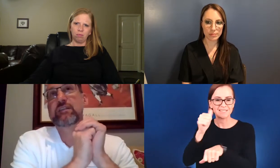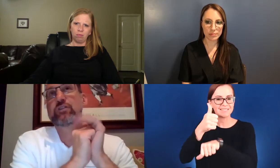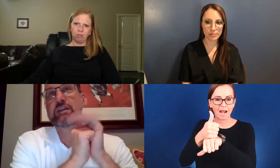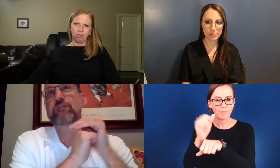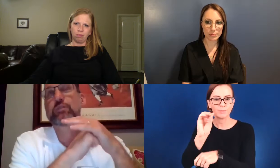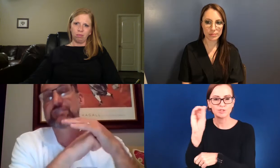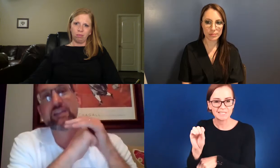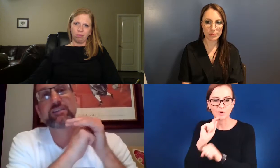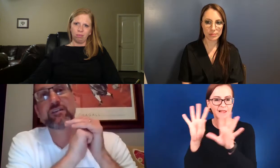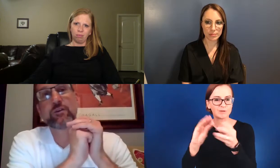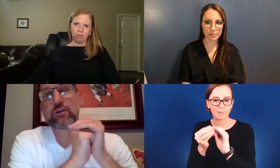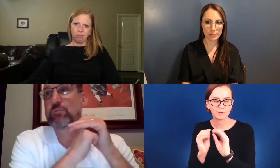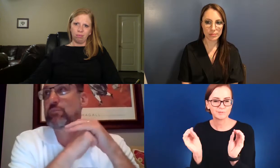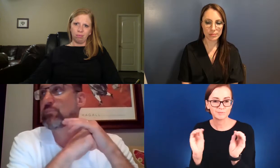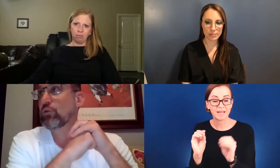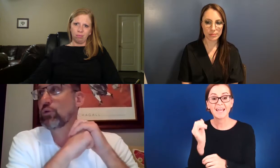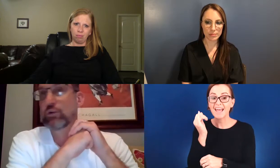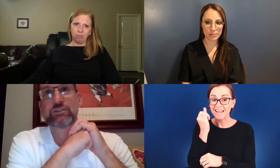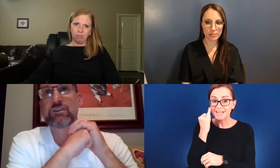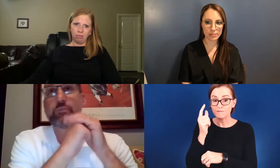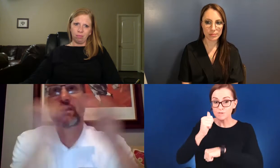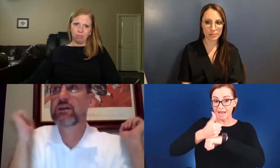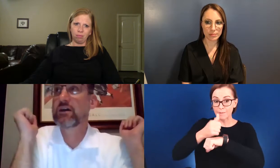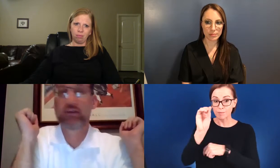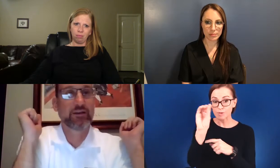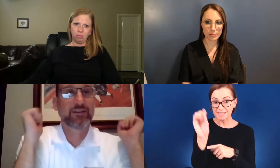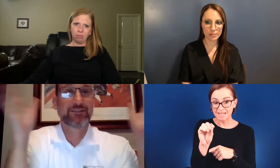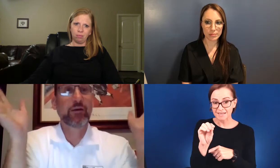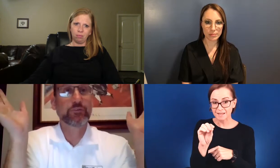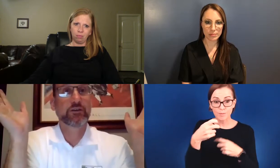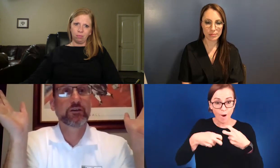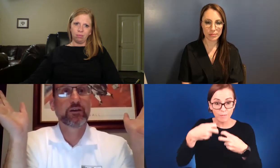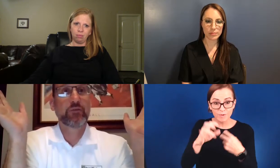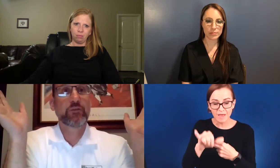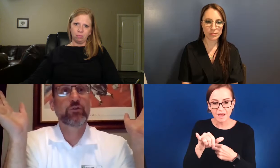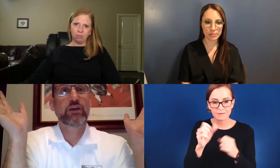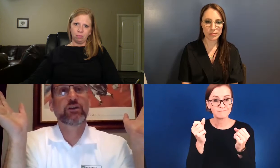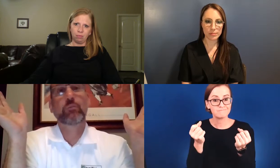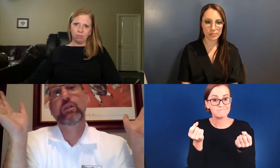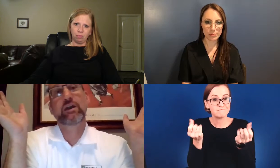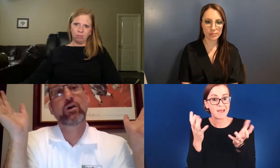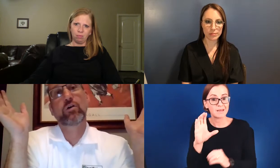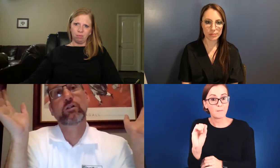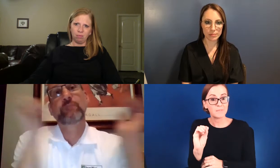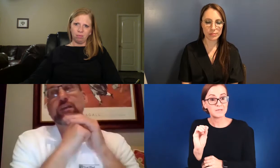if you give a percentage, then there are gonna be people who are just gonna be exempt. I mean, they don't have to comply at all.